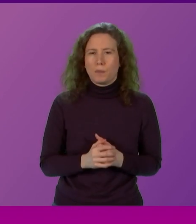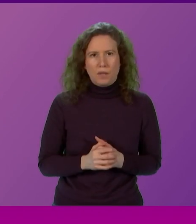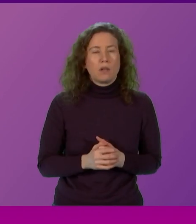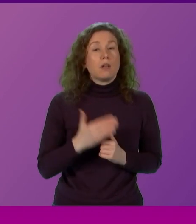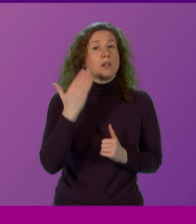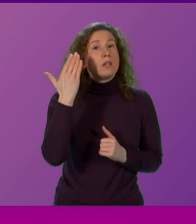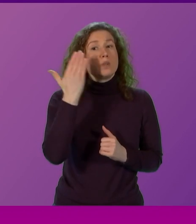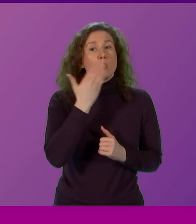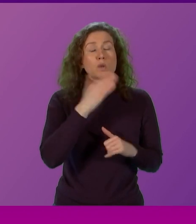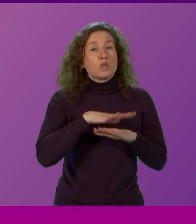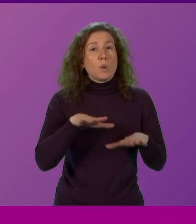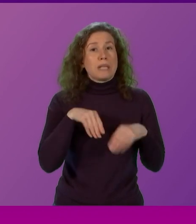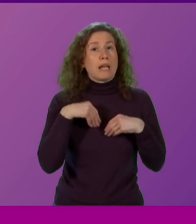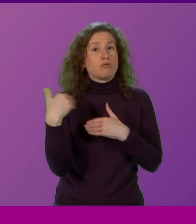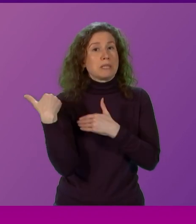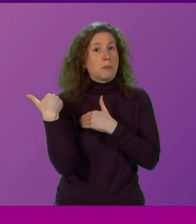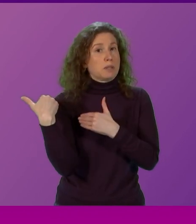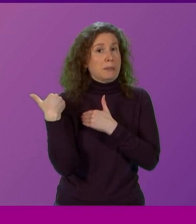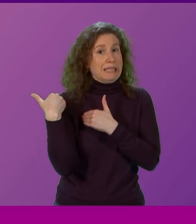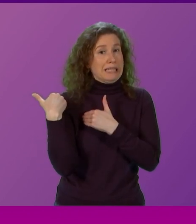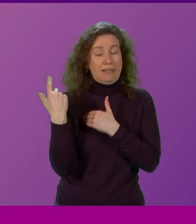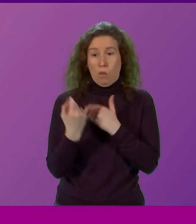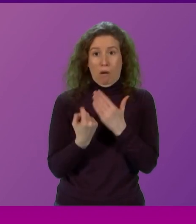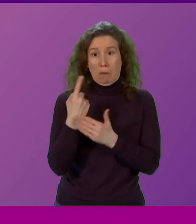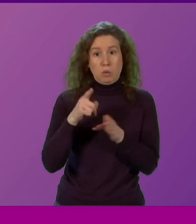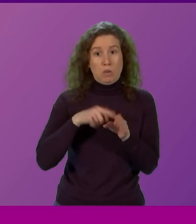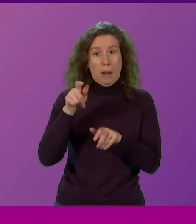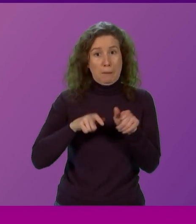Schools do not take responsibility for what happens to young people on their journeys